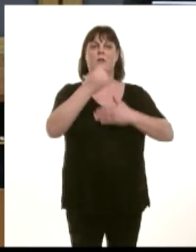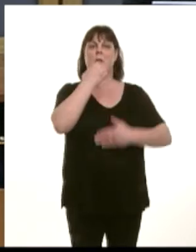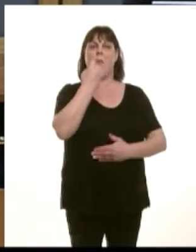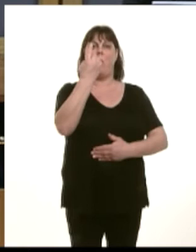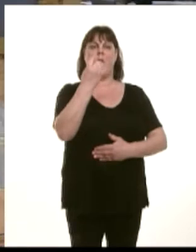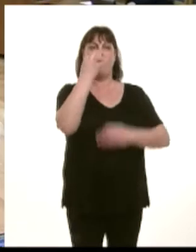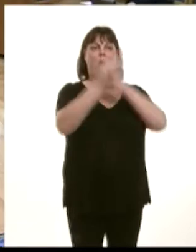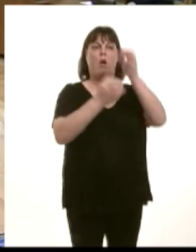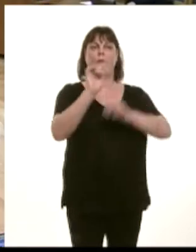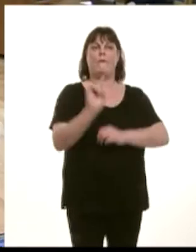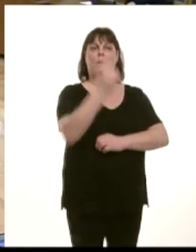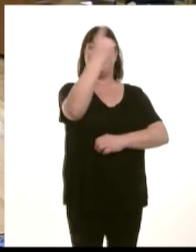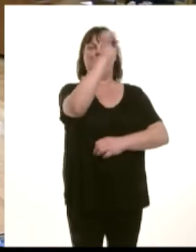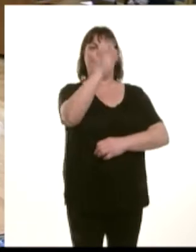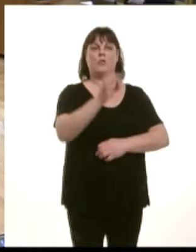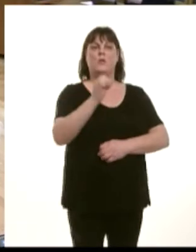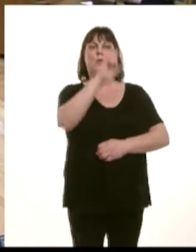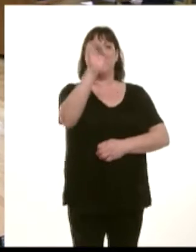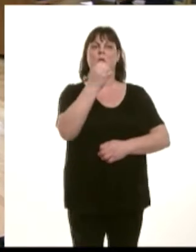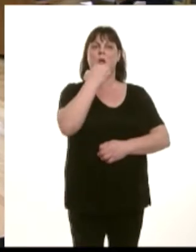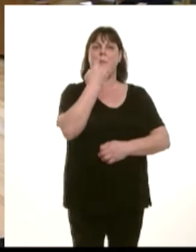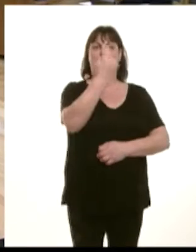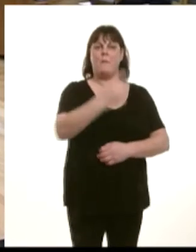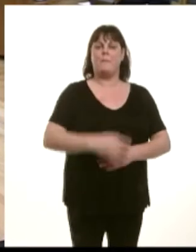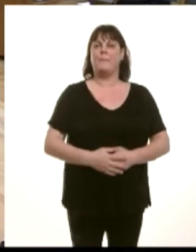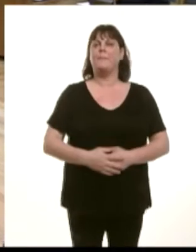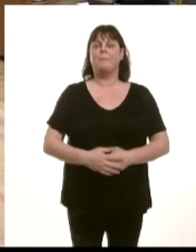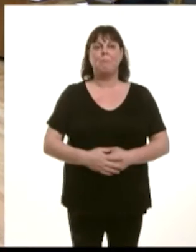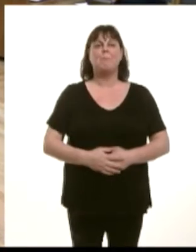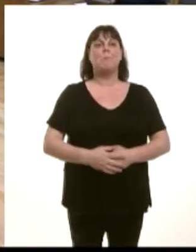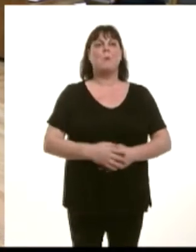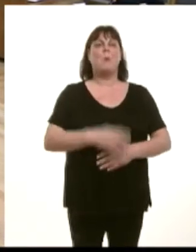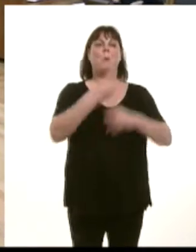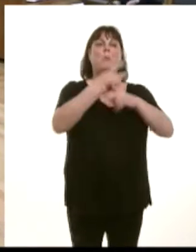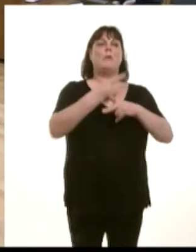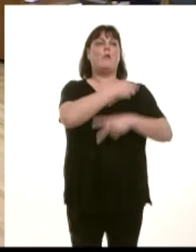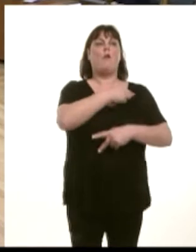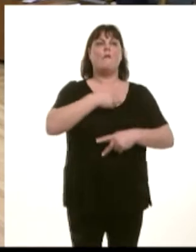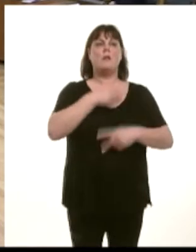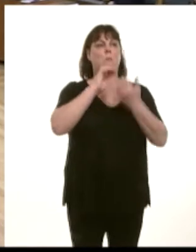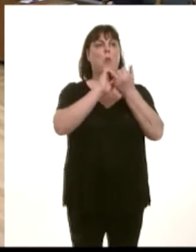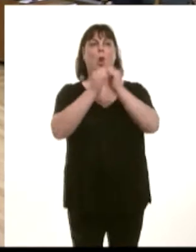Mohammad Asghar: First Minister, and my colleagues, happy new year to you all, from myself, and